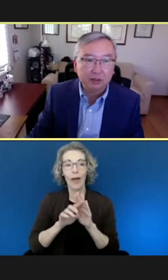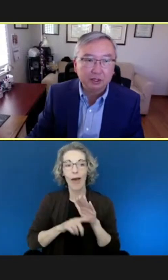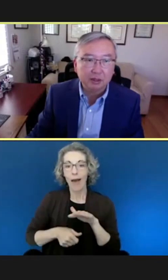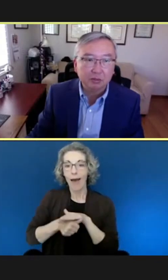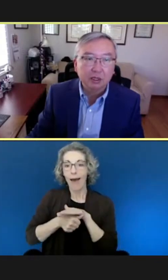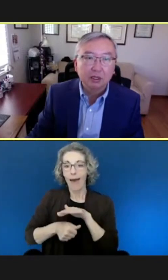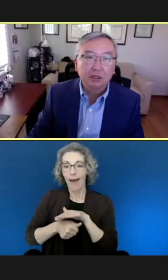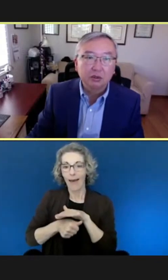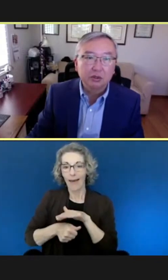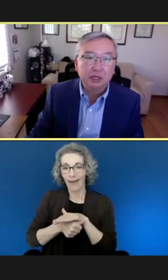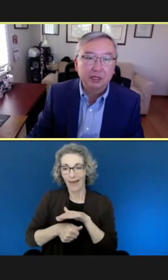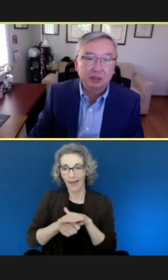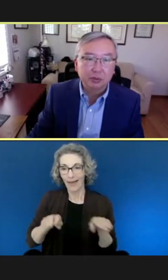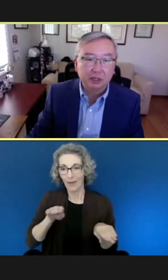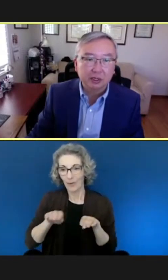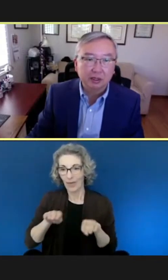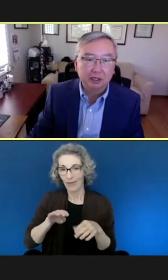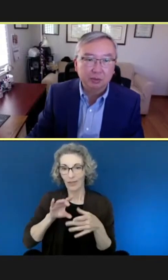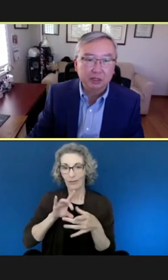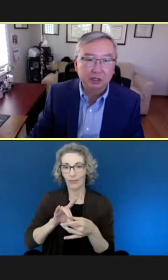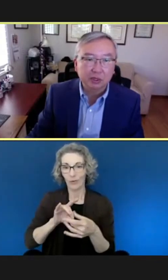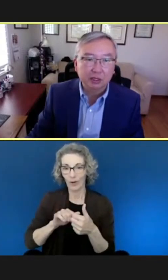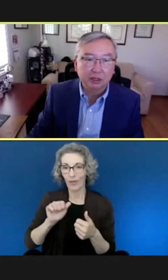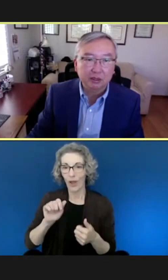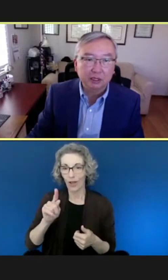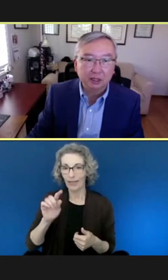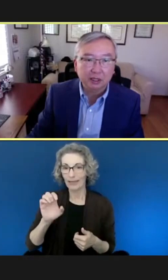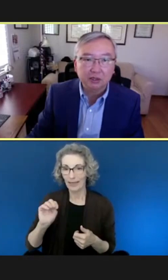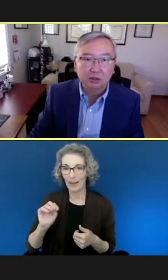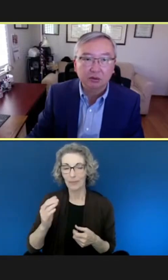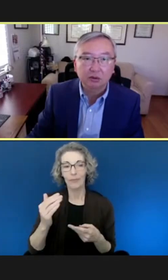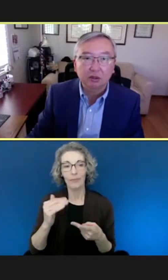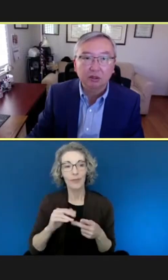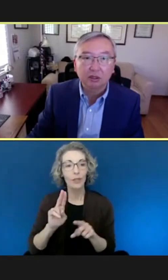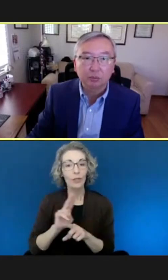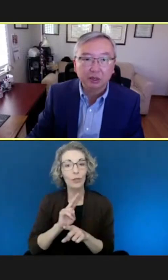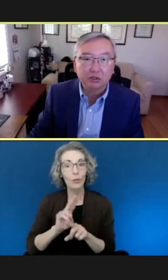use explicit techniques to appear socially competent and